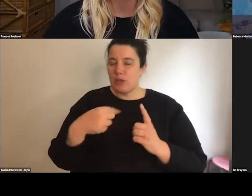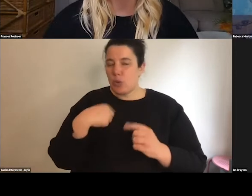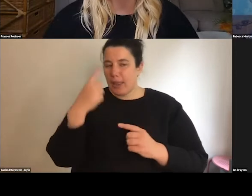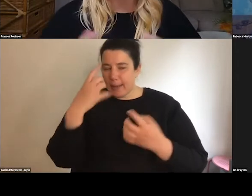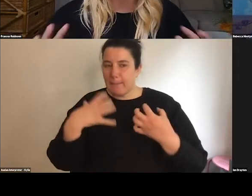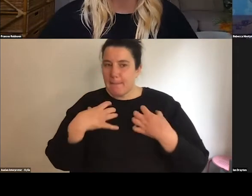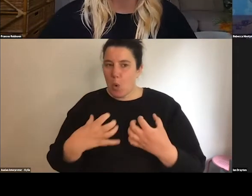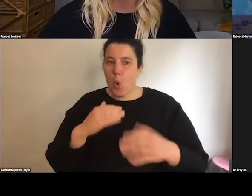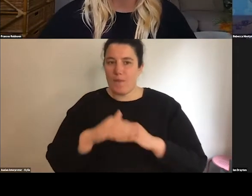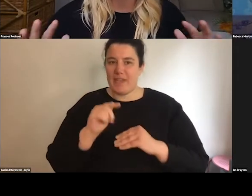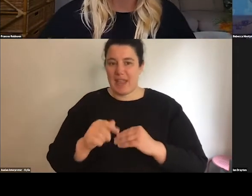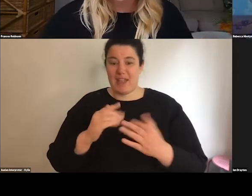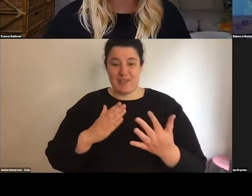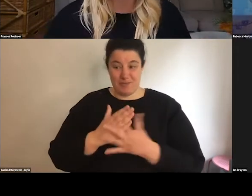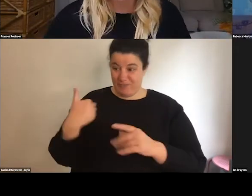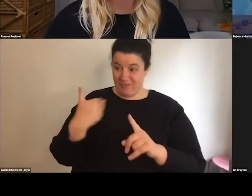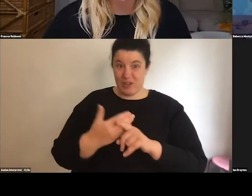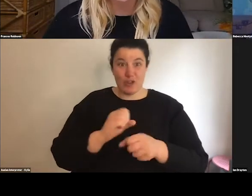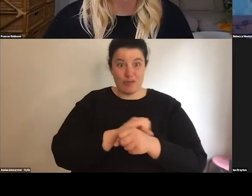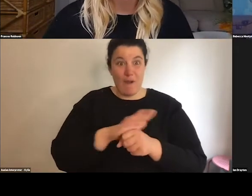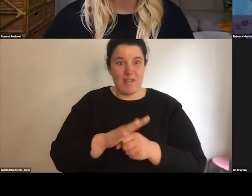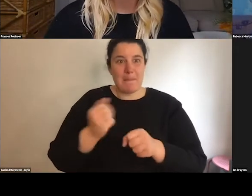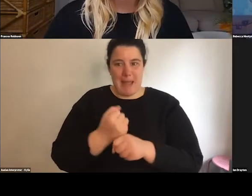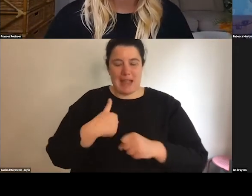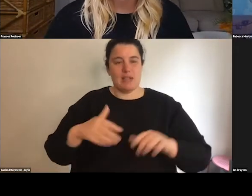during this time when COVID has forced us to slow down is thinking of rest